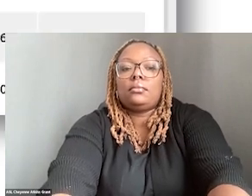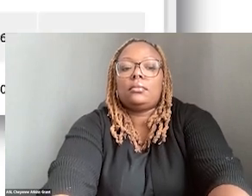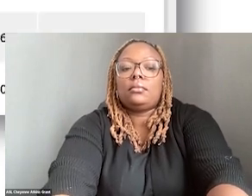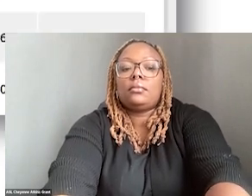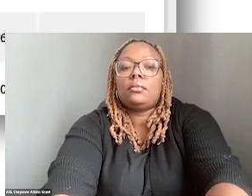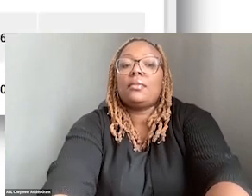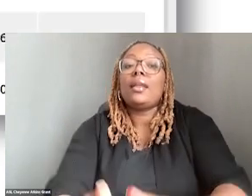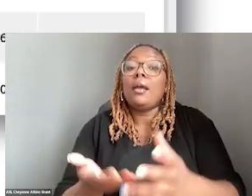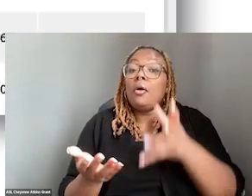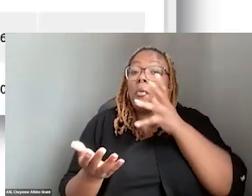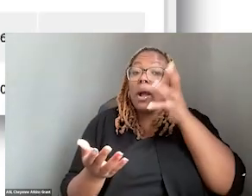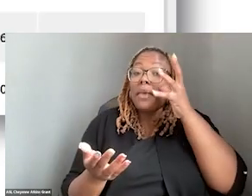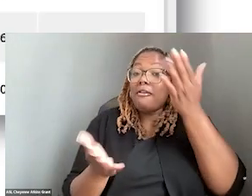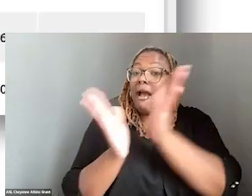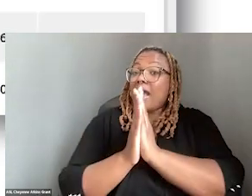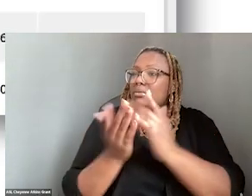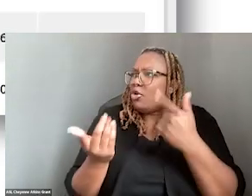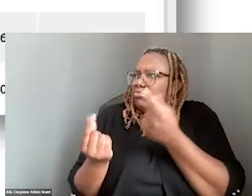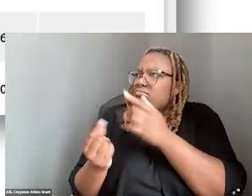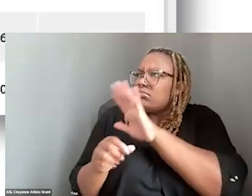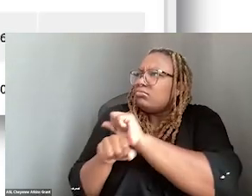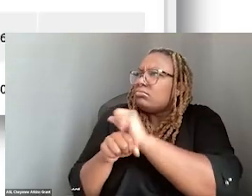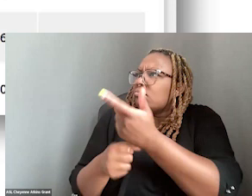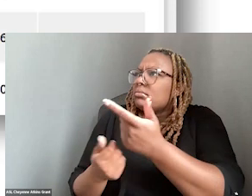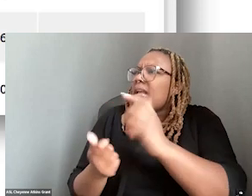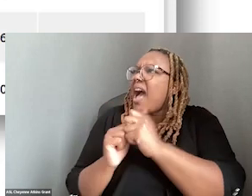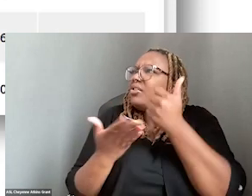I like to use analogies, and SciENcv is very similar --